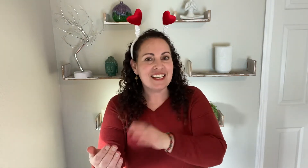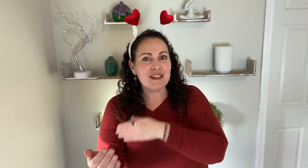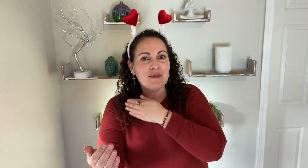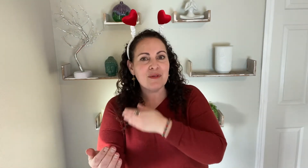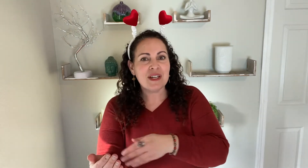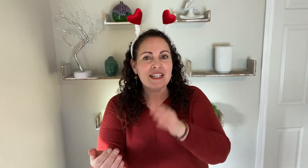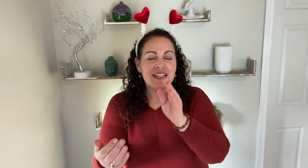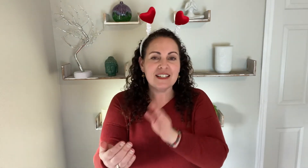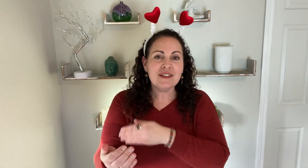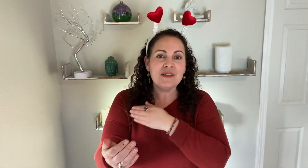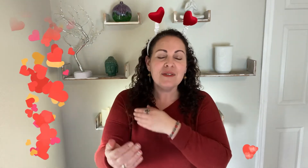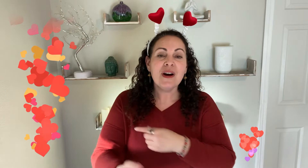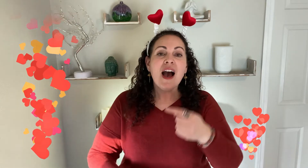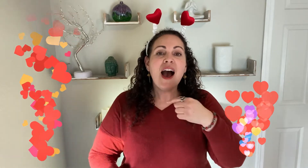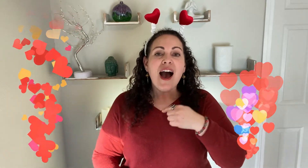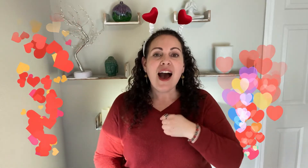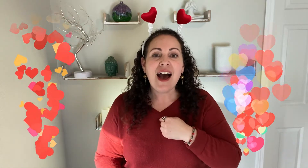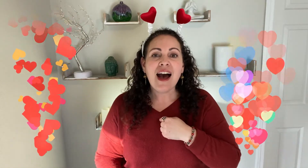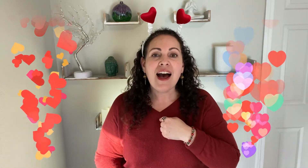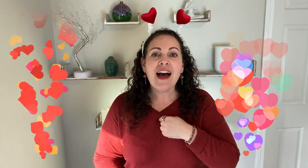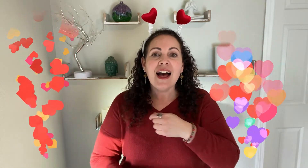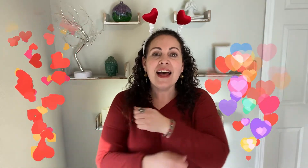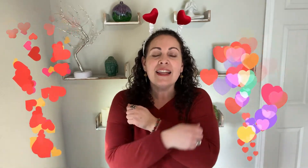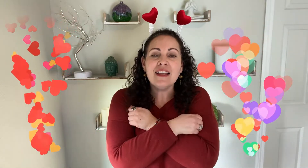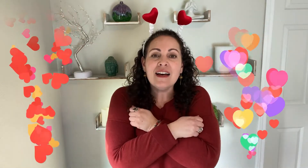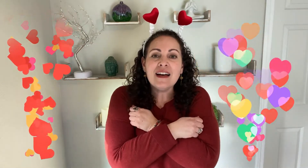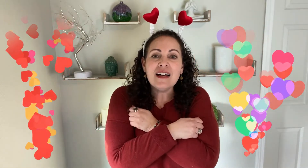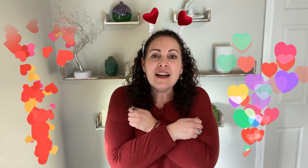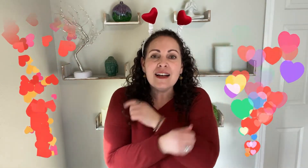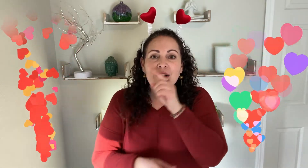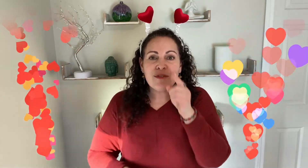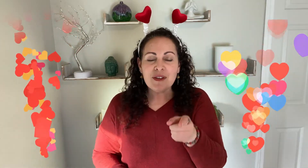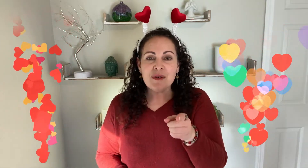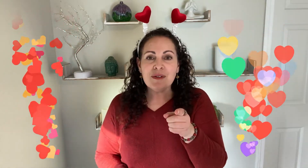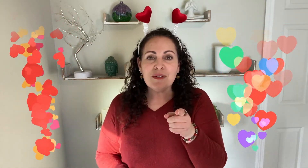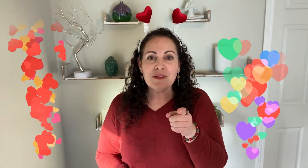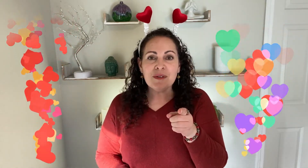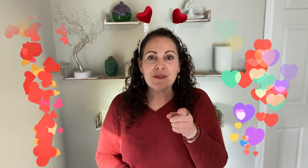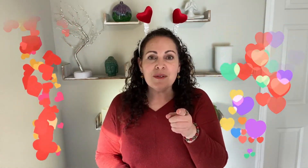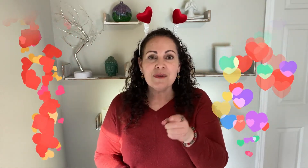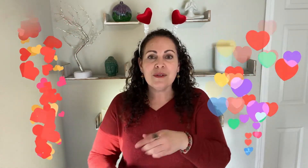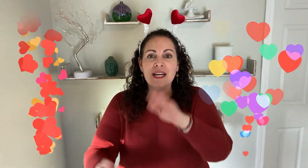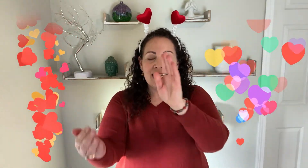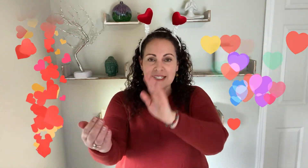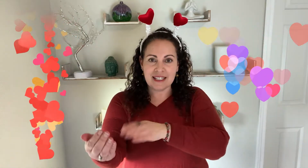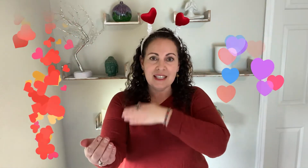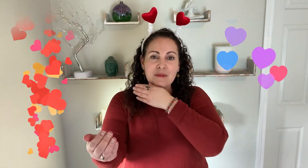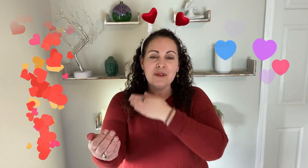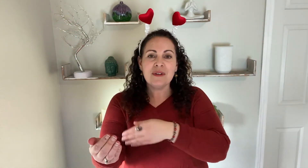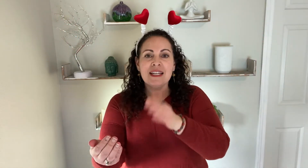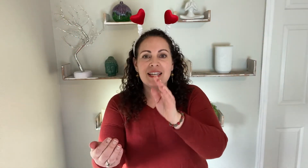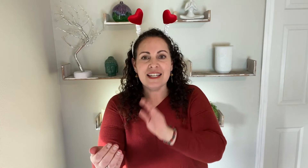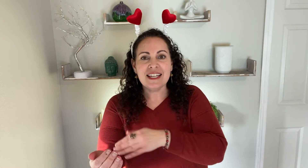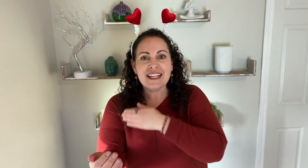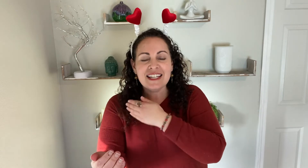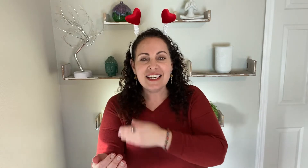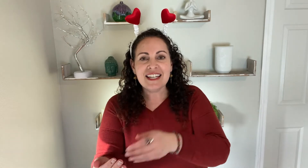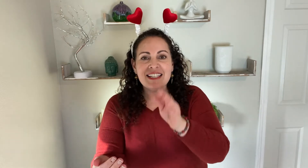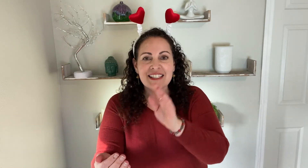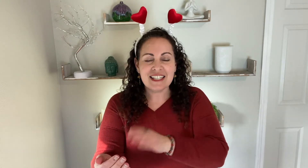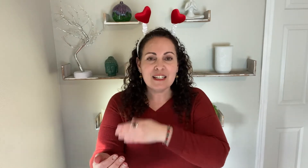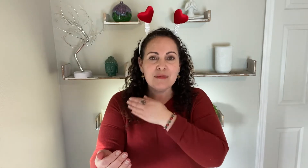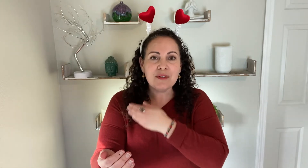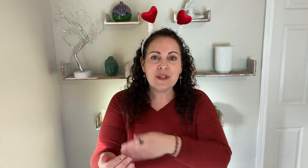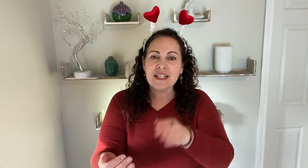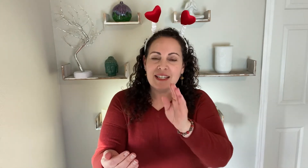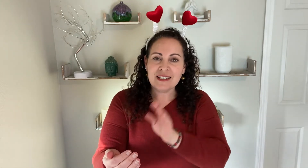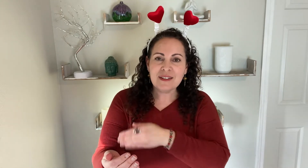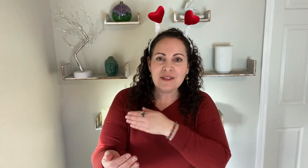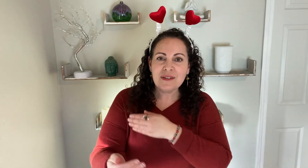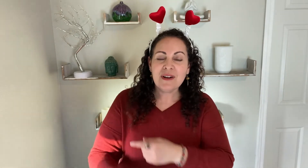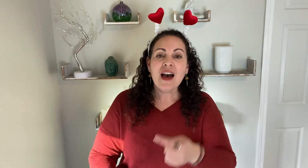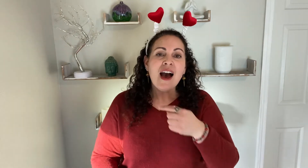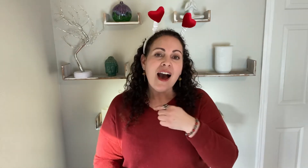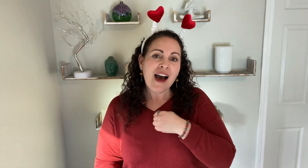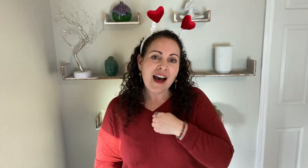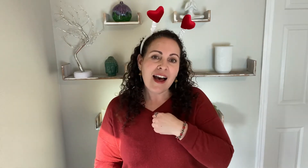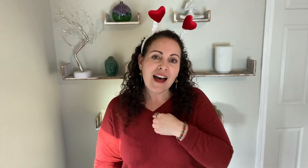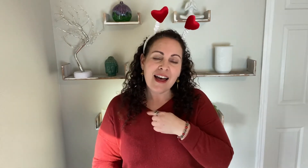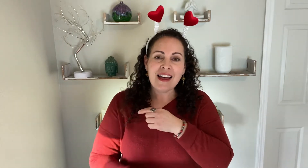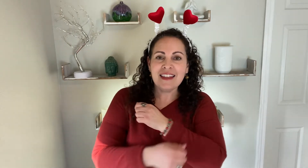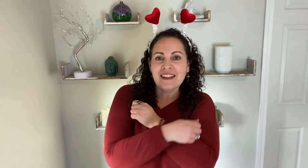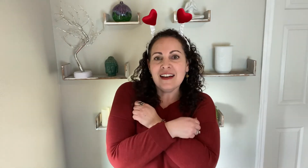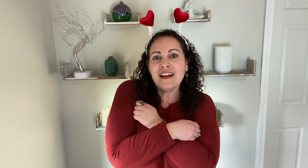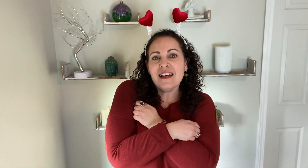Skinnamarinky dinky dink Skinnamarinky do, I love you!